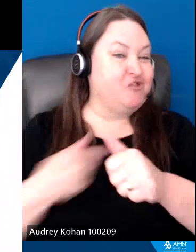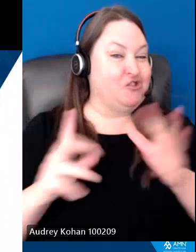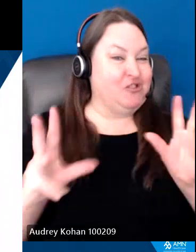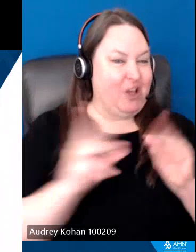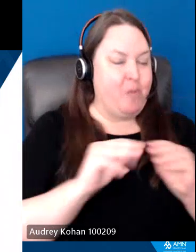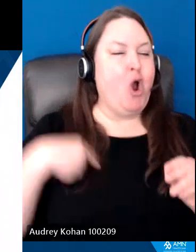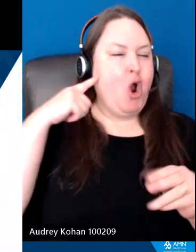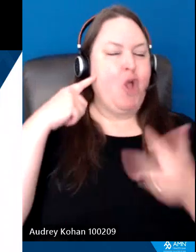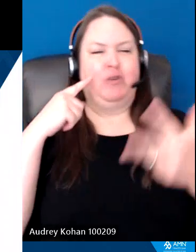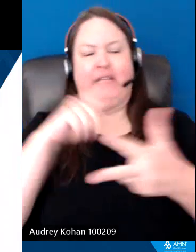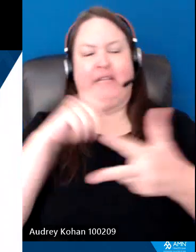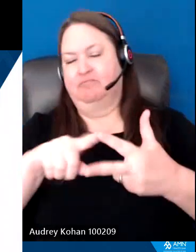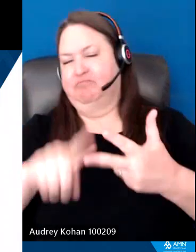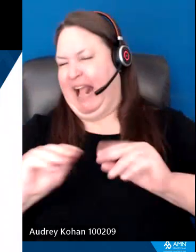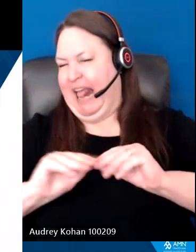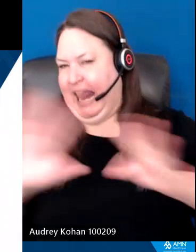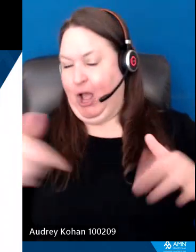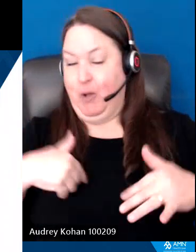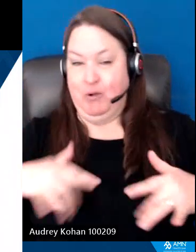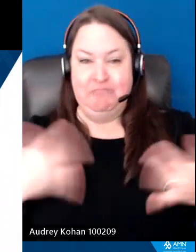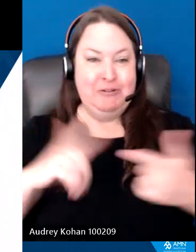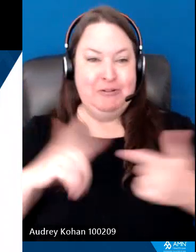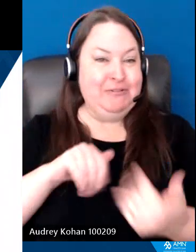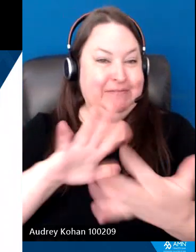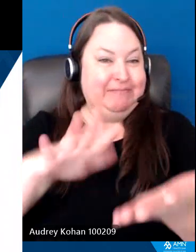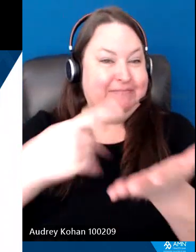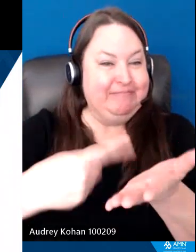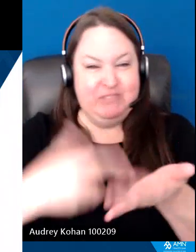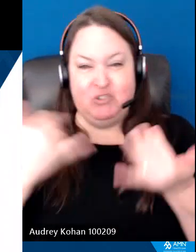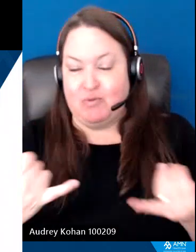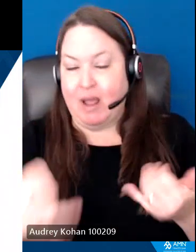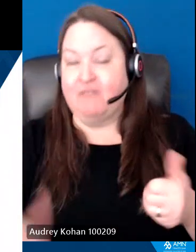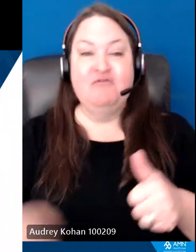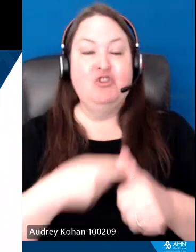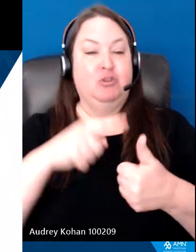loud and clear that we're excited to tackle for you today uh the first is that you wanted to